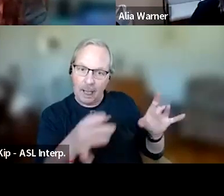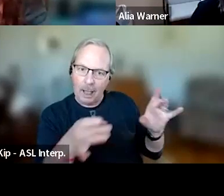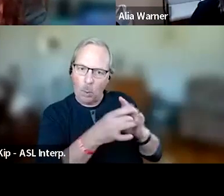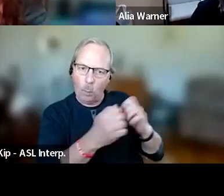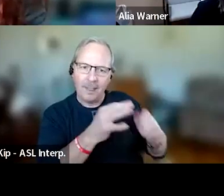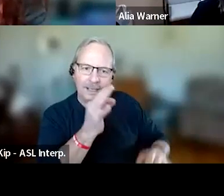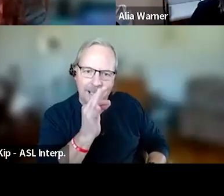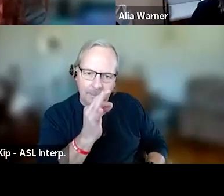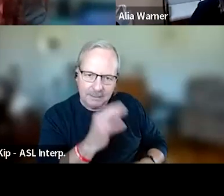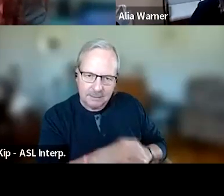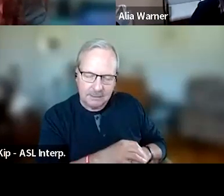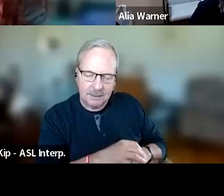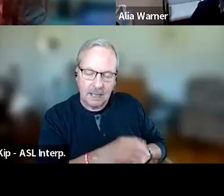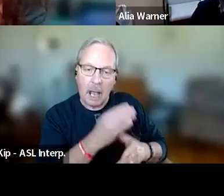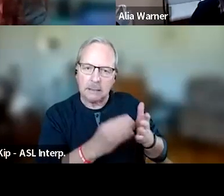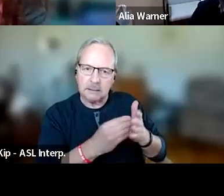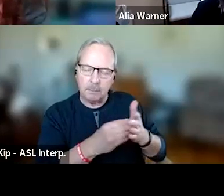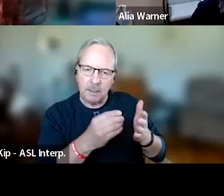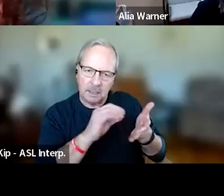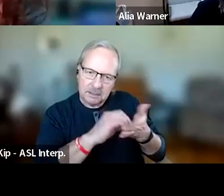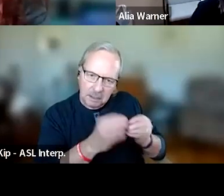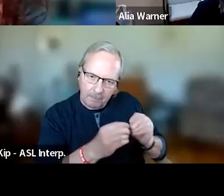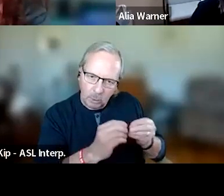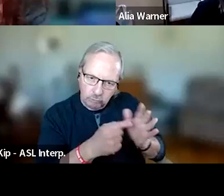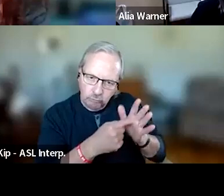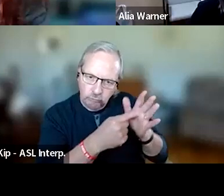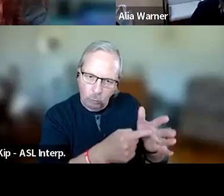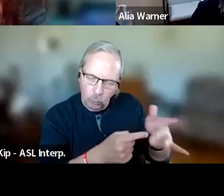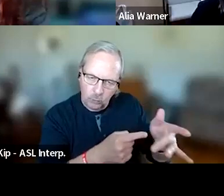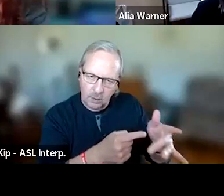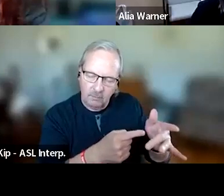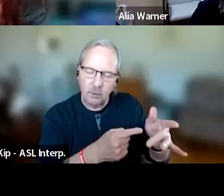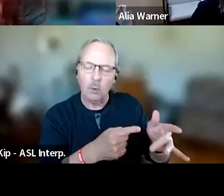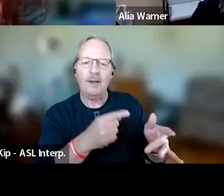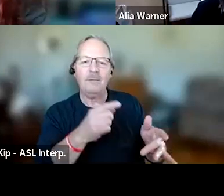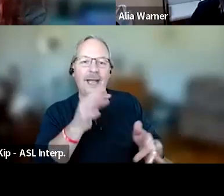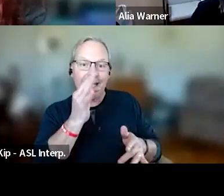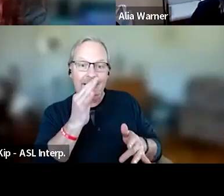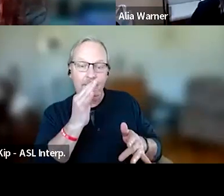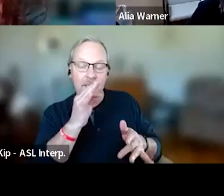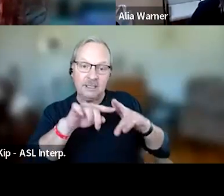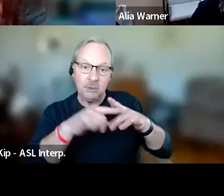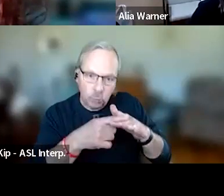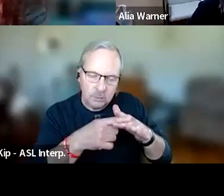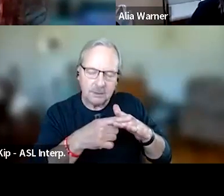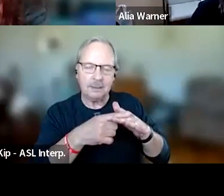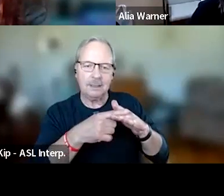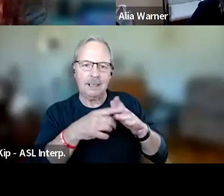And some of the data shows us that if you have cannabis induced psychosis and you continue to use cannabis, your likelihood of converting